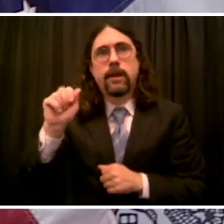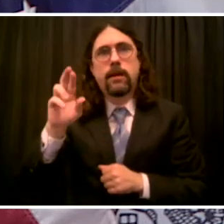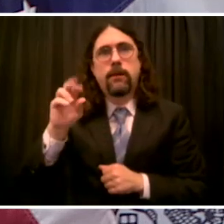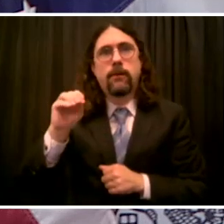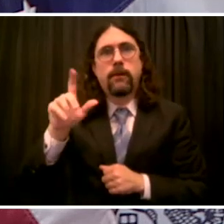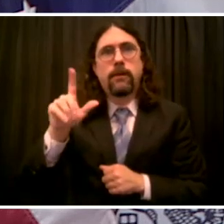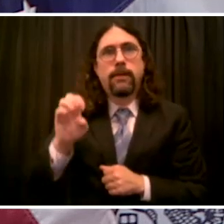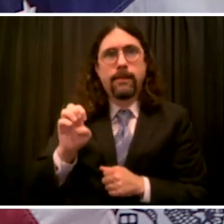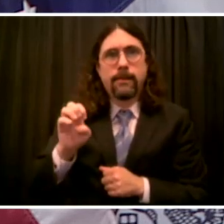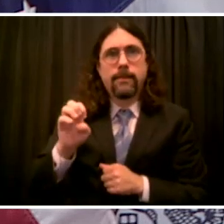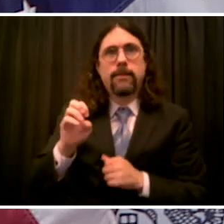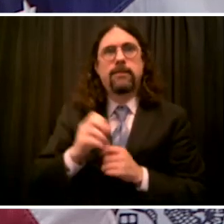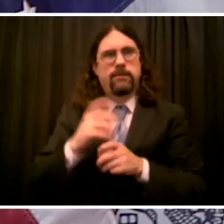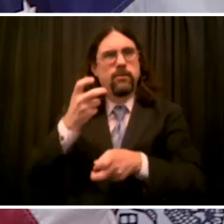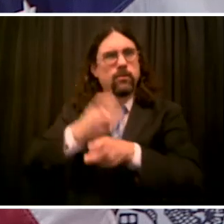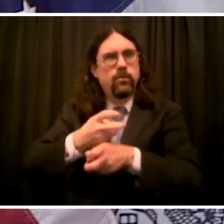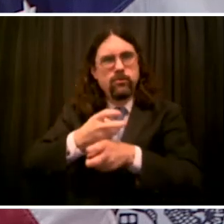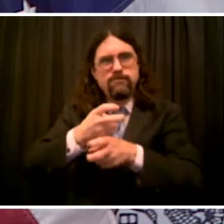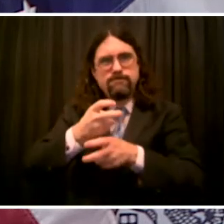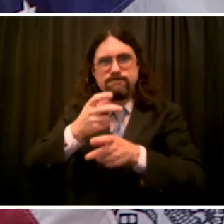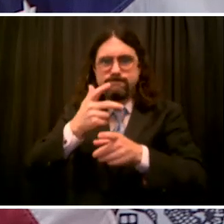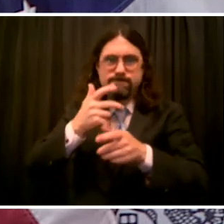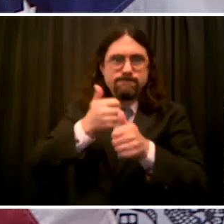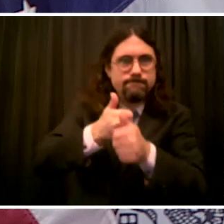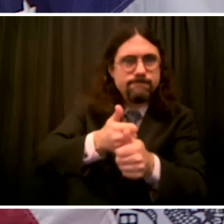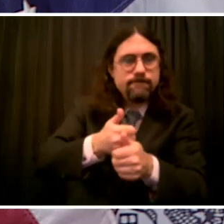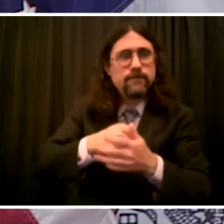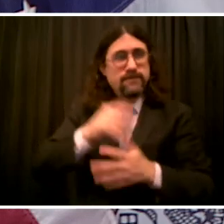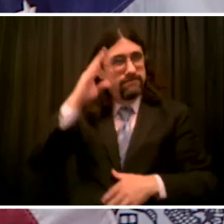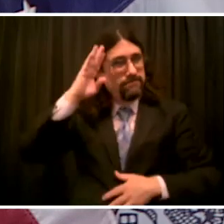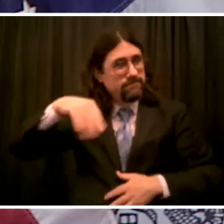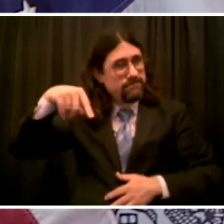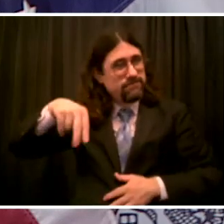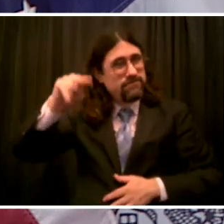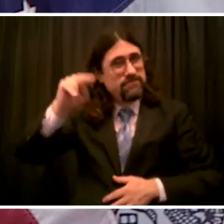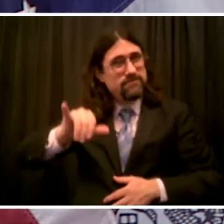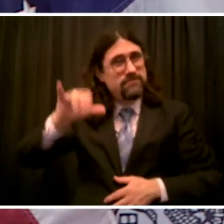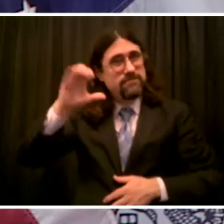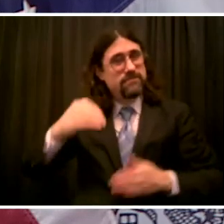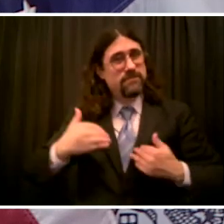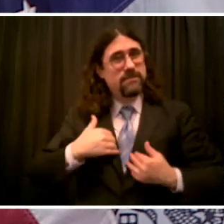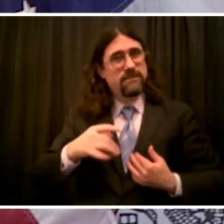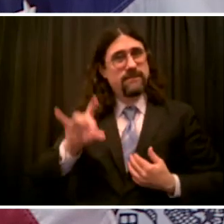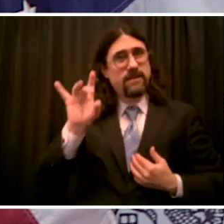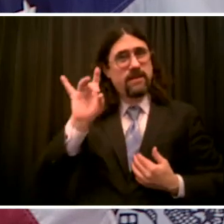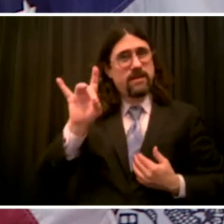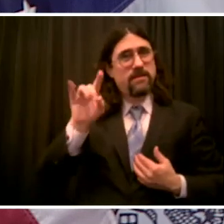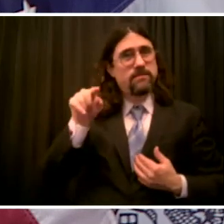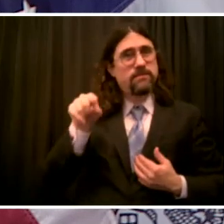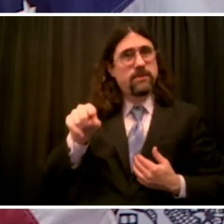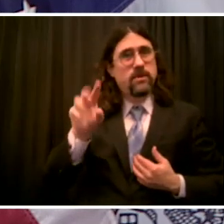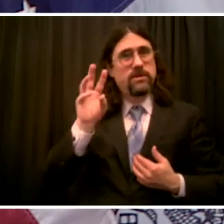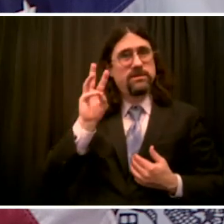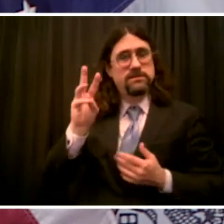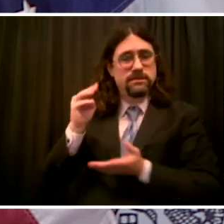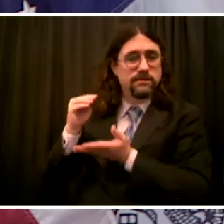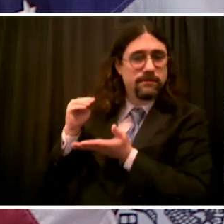NUMBER OF YEARS THAT, YOU KNOW, 8.6 MILLION PEOPLE. AND MOST OF THEM